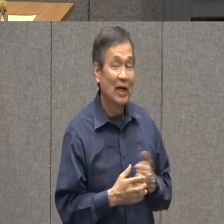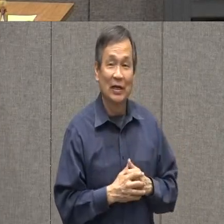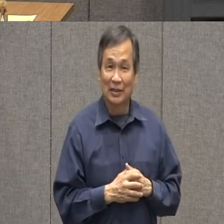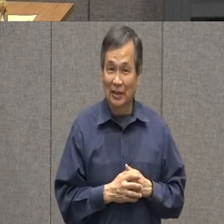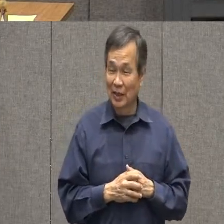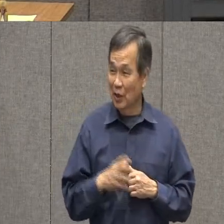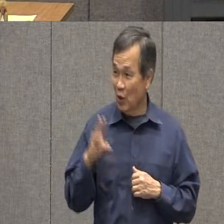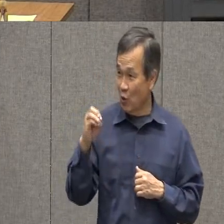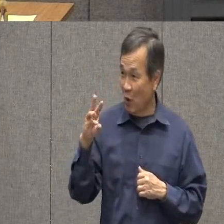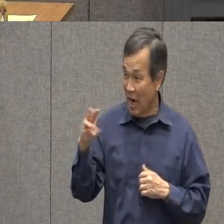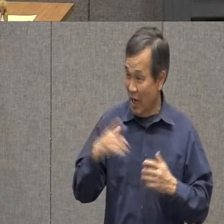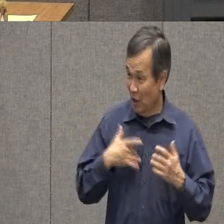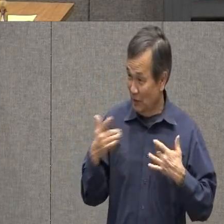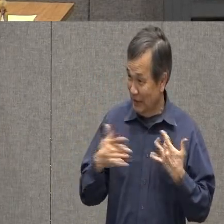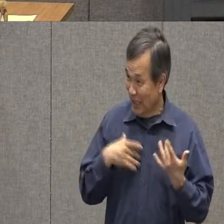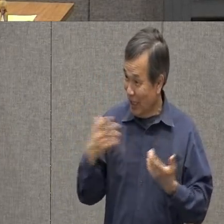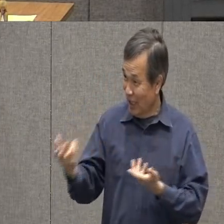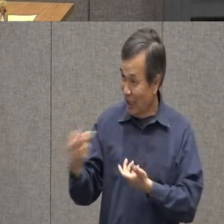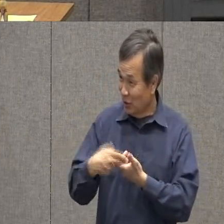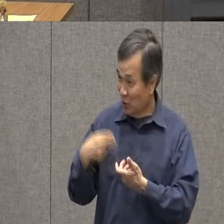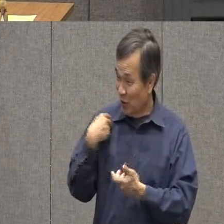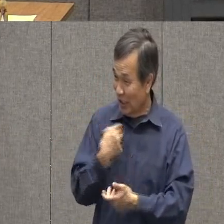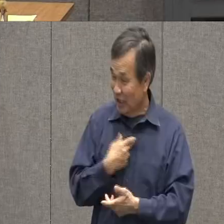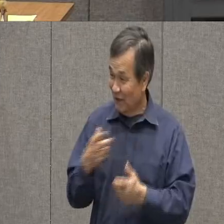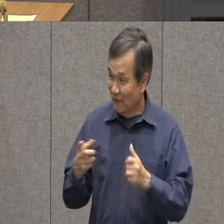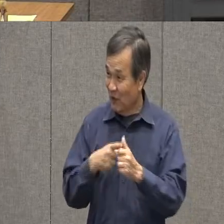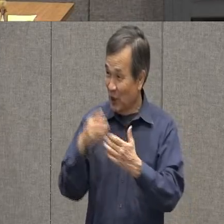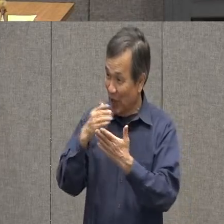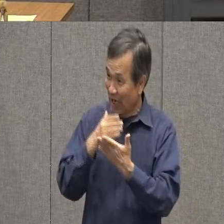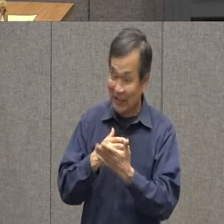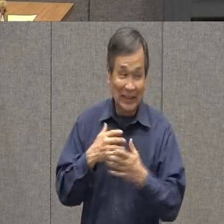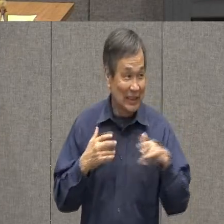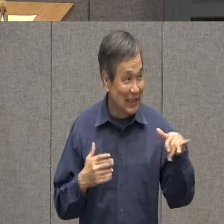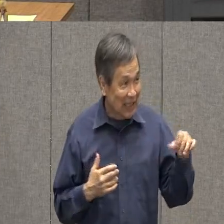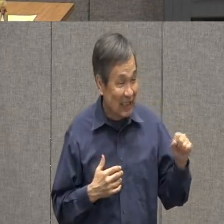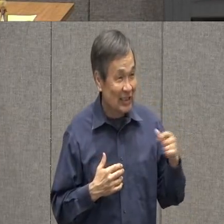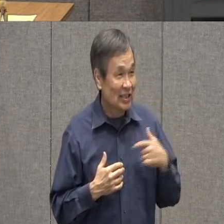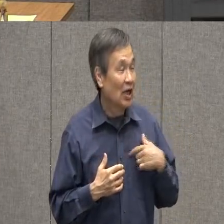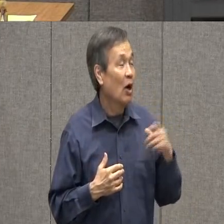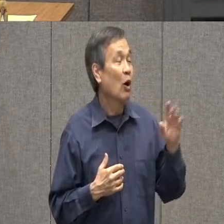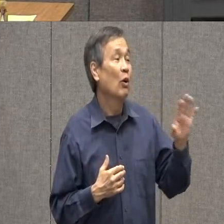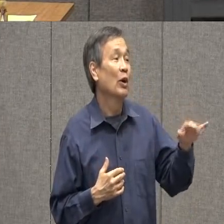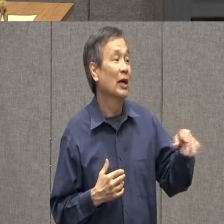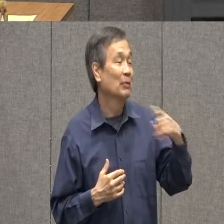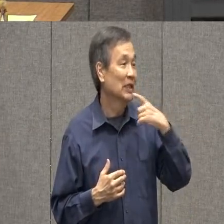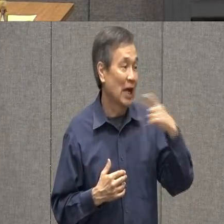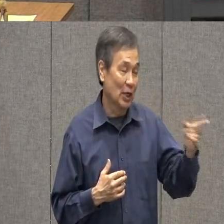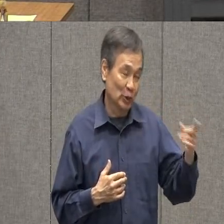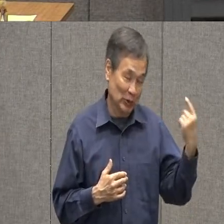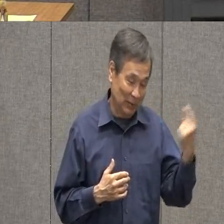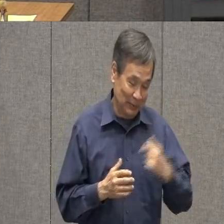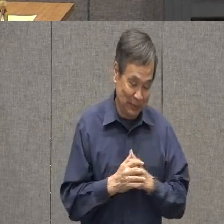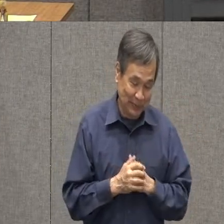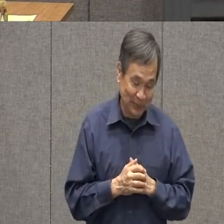I'm so excited that you're here with us for your first art lesson. I'm so excited, too! And can I tell you something before we talk about gesture drawing?